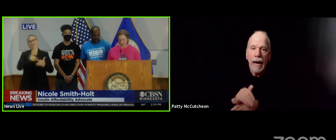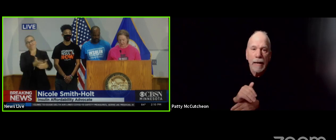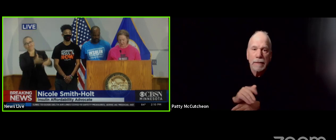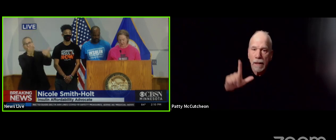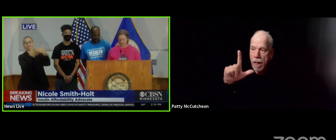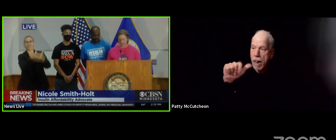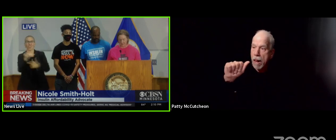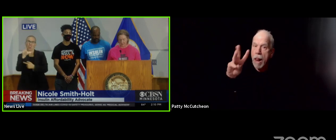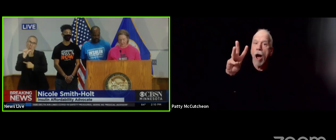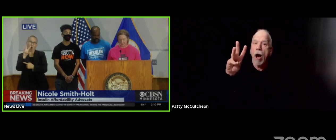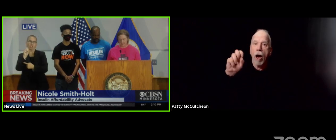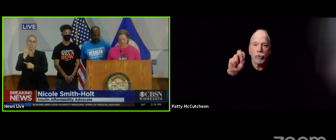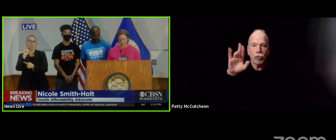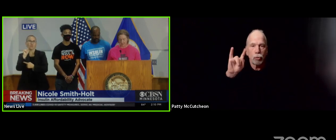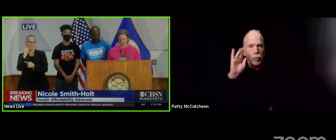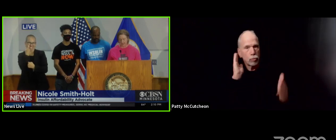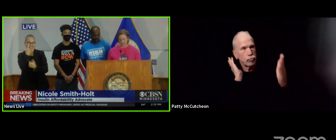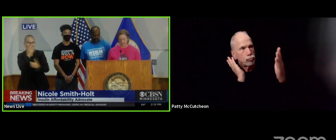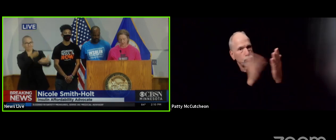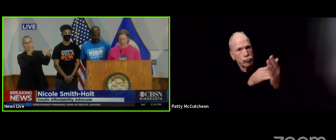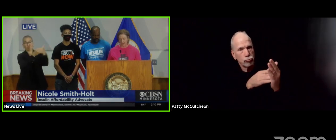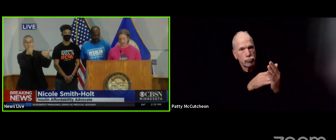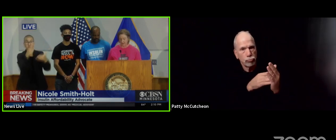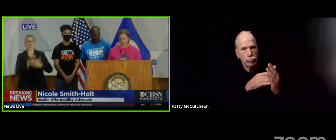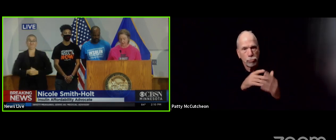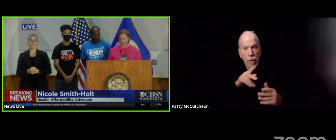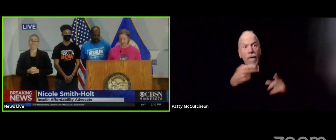ON BEHALF OF THREE INSULIN MANUFACTURERS ALEC'S LAW ON